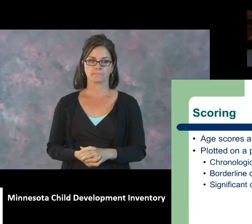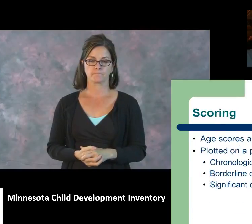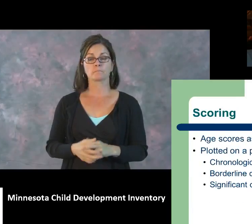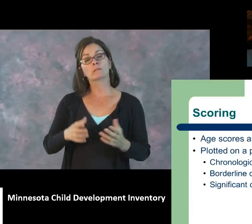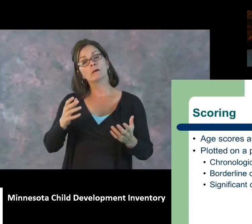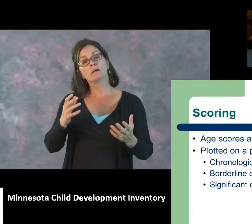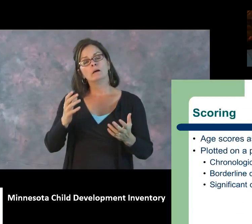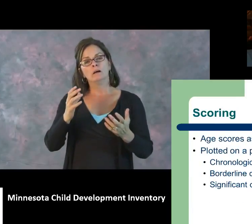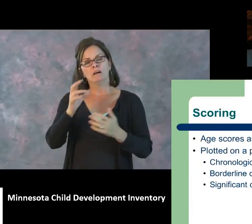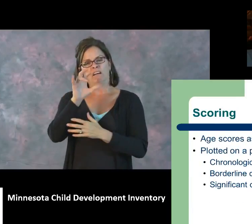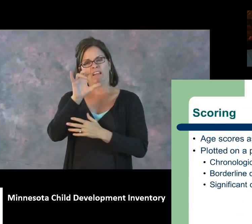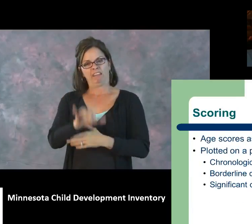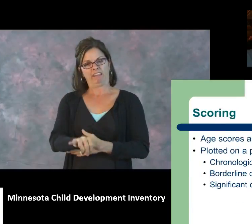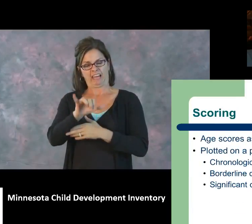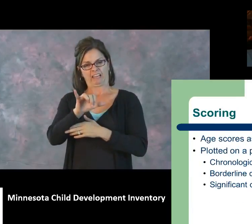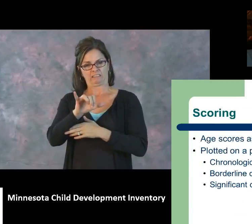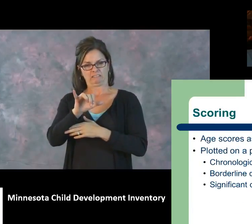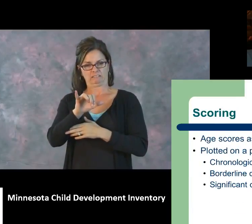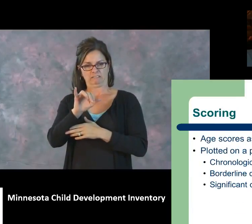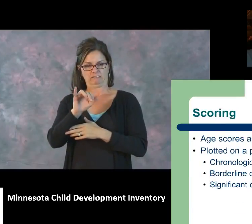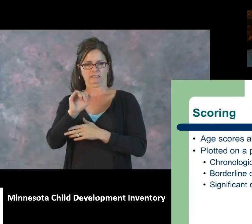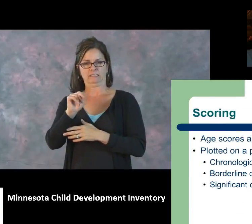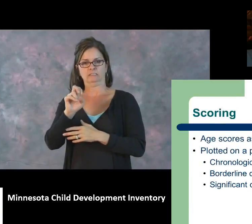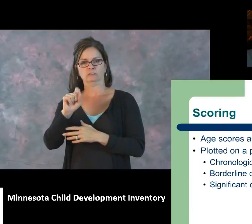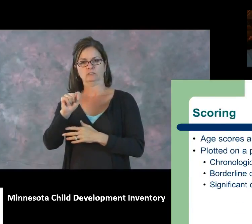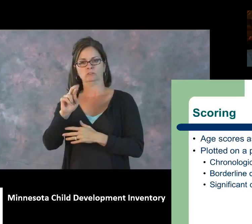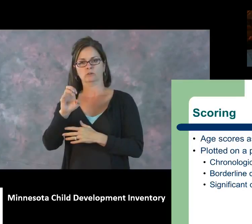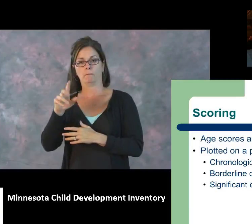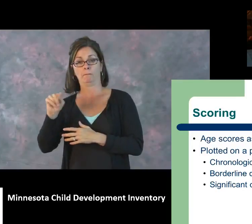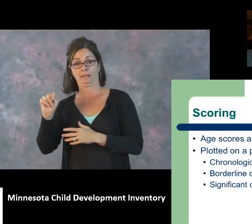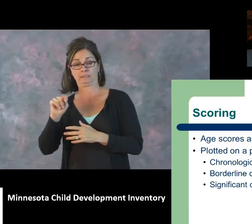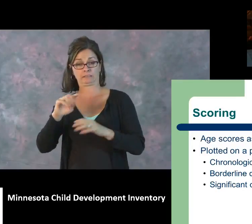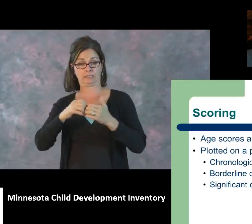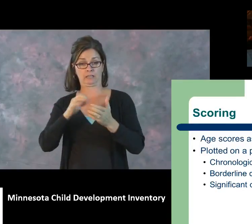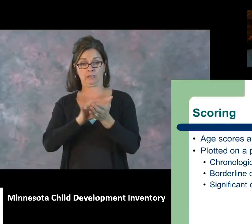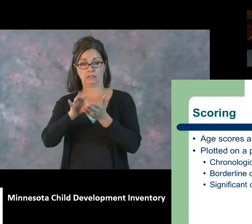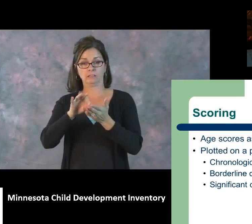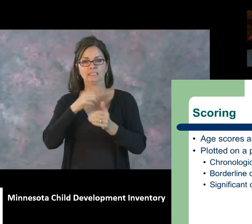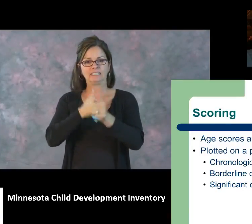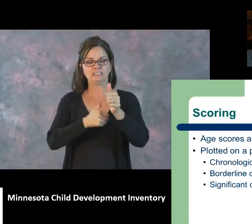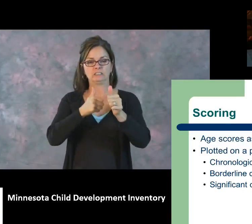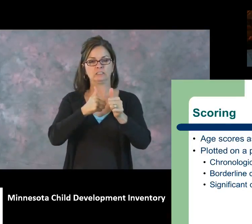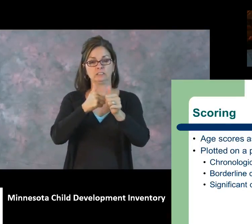The way that this particular instrument is scored is that each of individual subscales receive